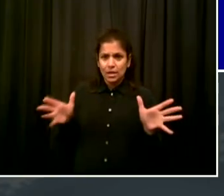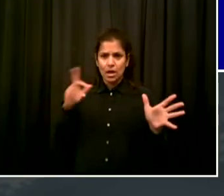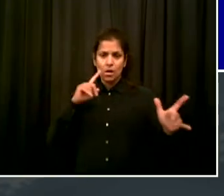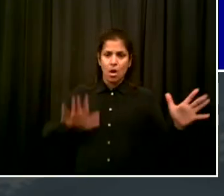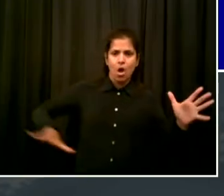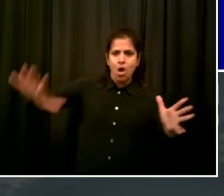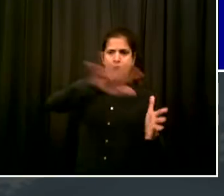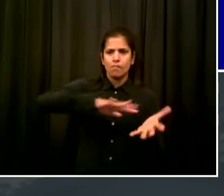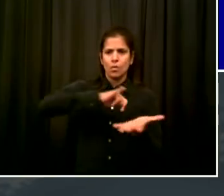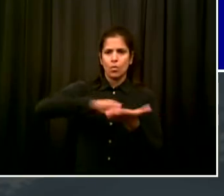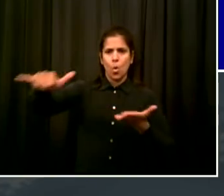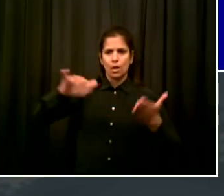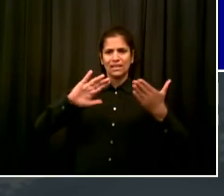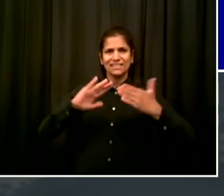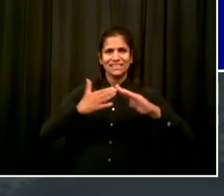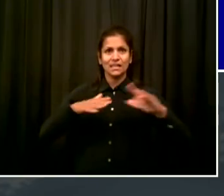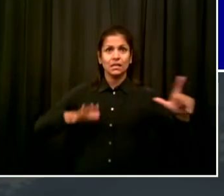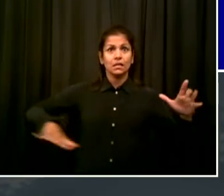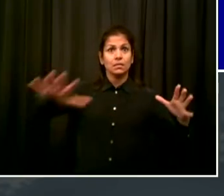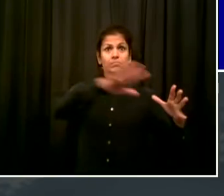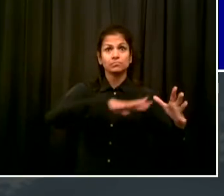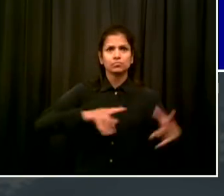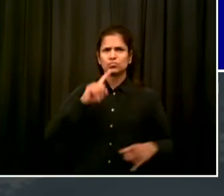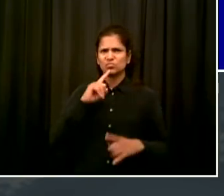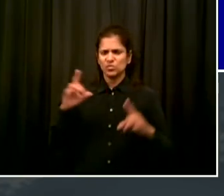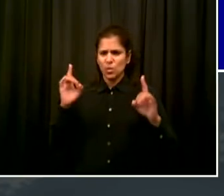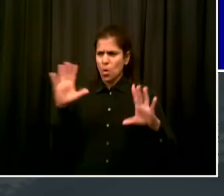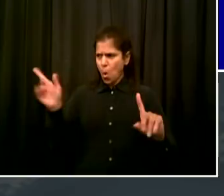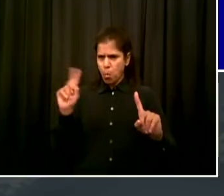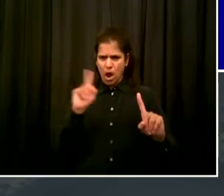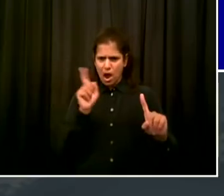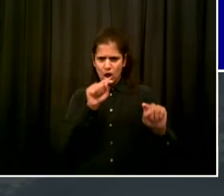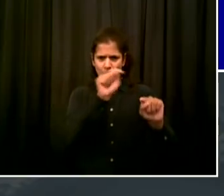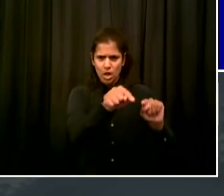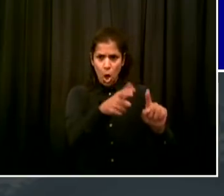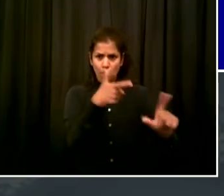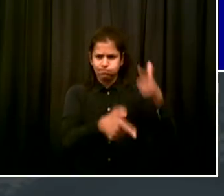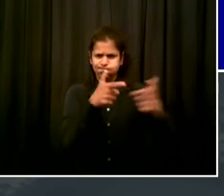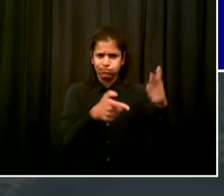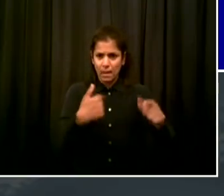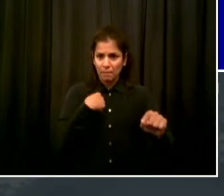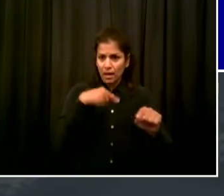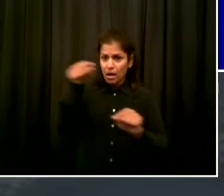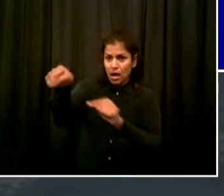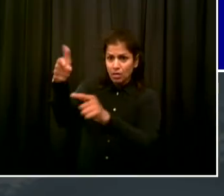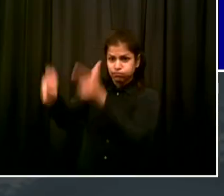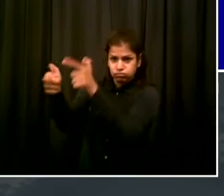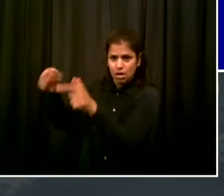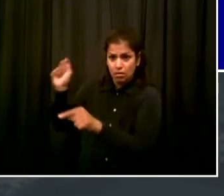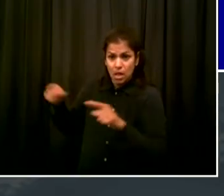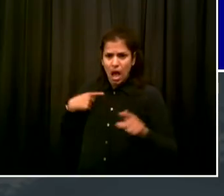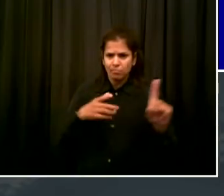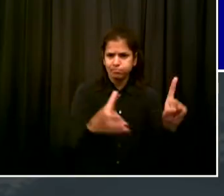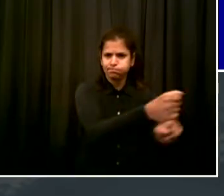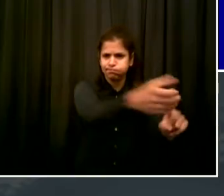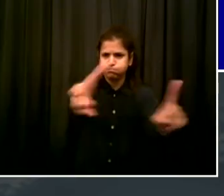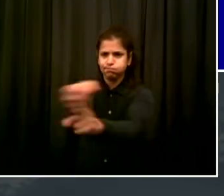IS GOING TO BE FOCUSED IN SITS E WHERE THERE IS ANUTIPCK IN VIOLENCE AND PINPOINTING THOSE EFFORTS TO